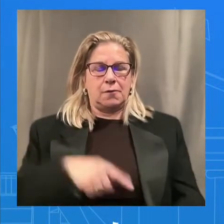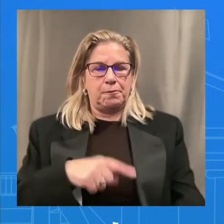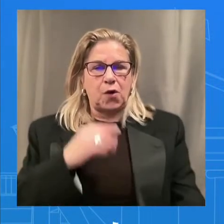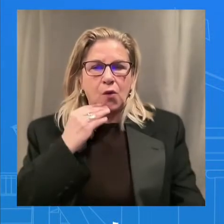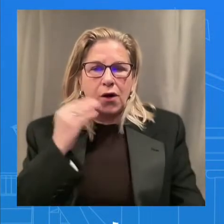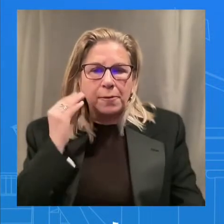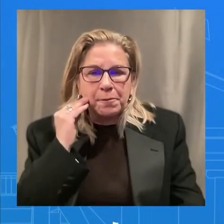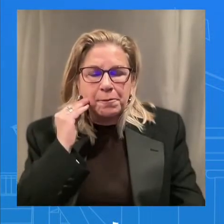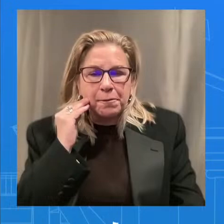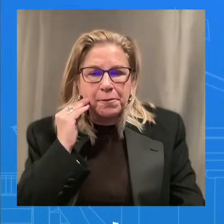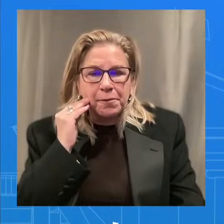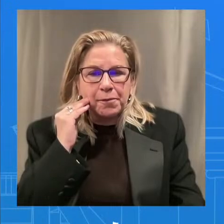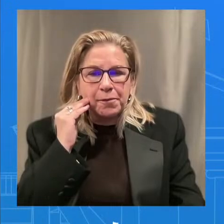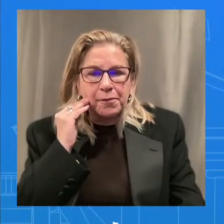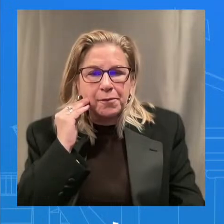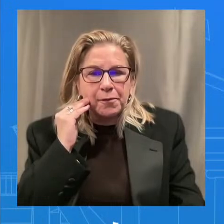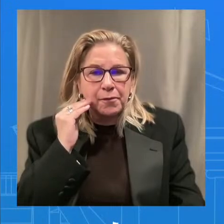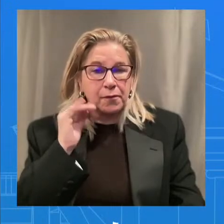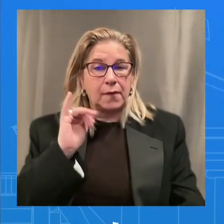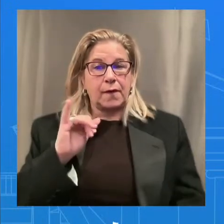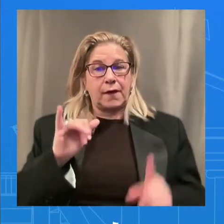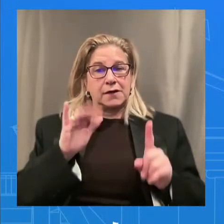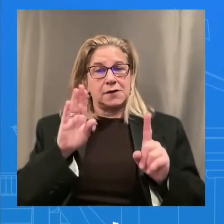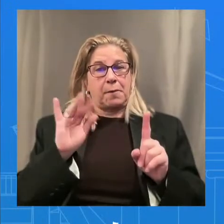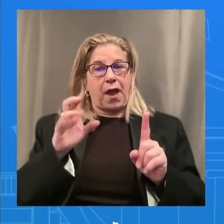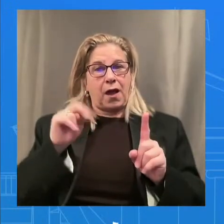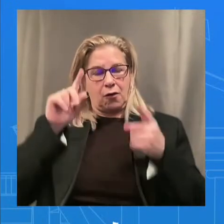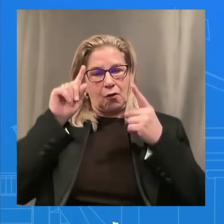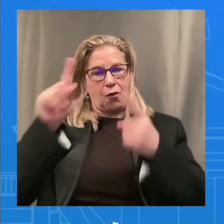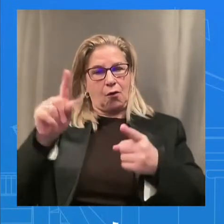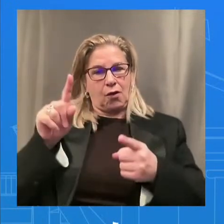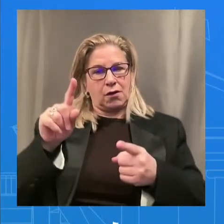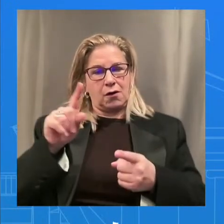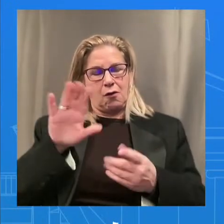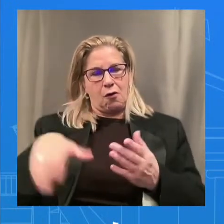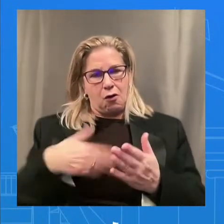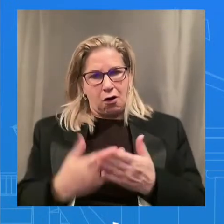that all of the Americans come home. Now, what they are working through and hammering out